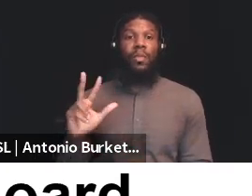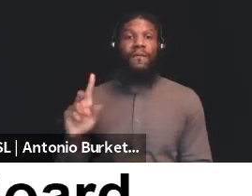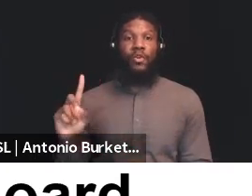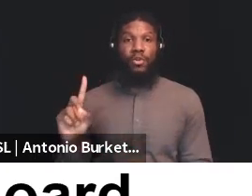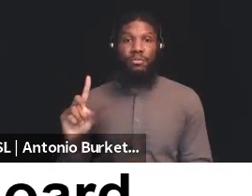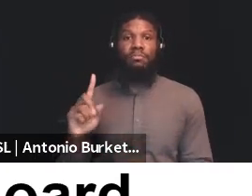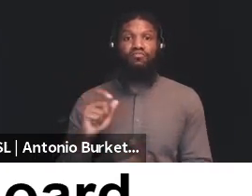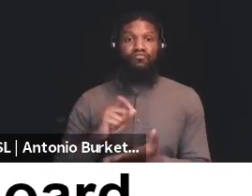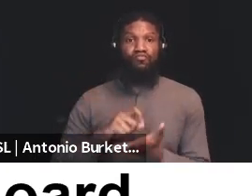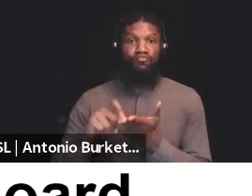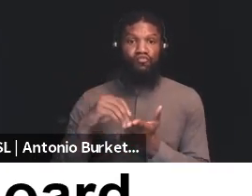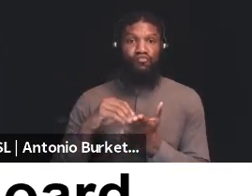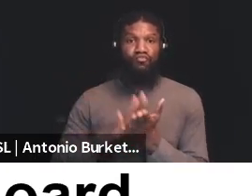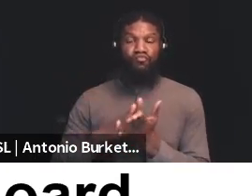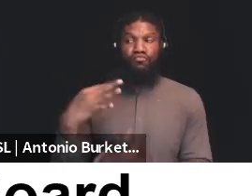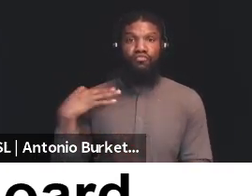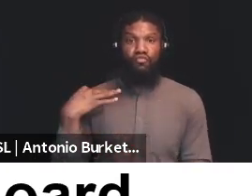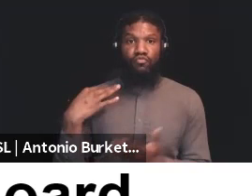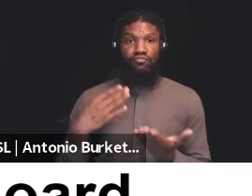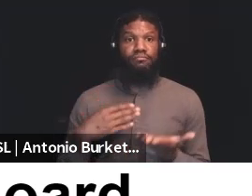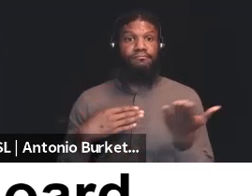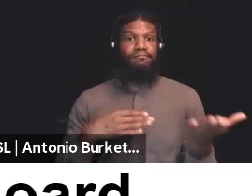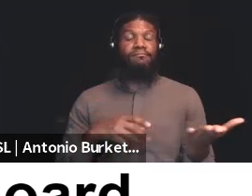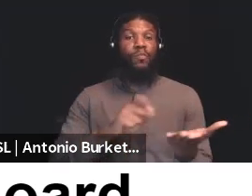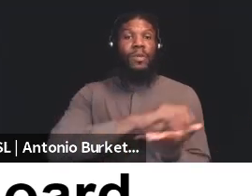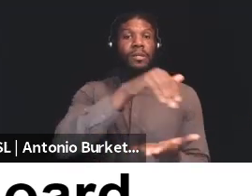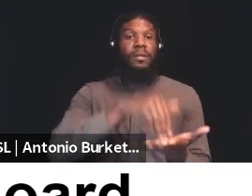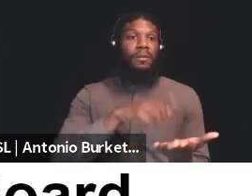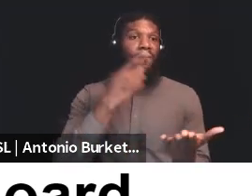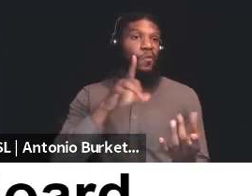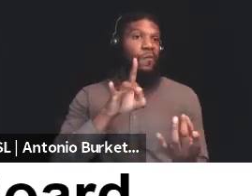to your writing Center to get some feedback. You can serve on a committee; there are six